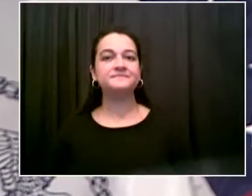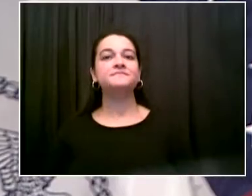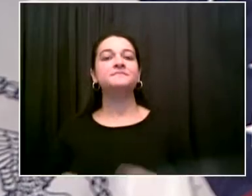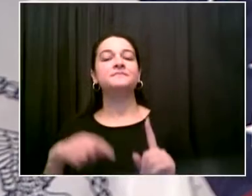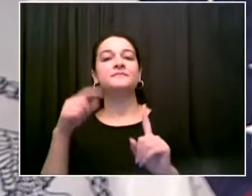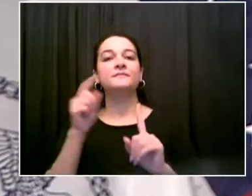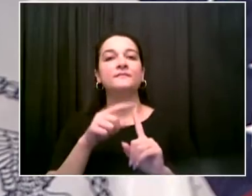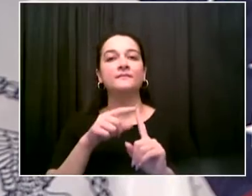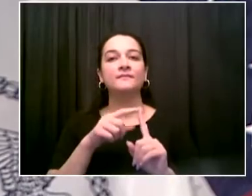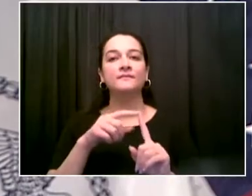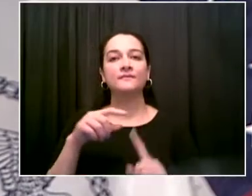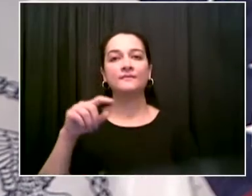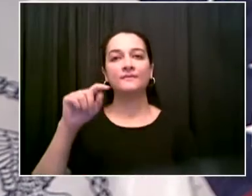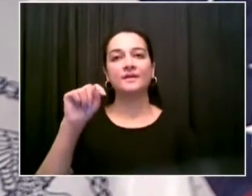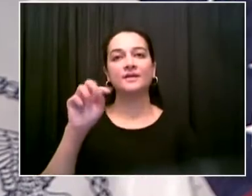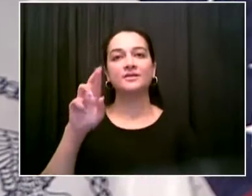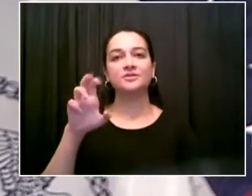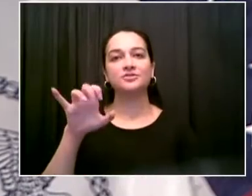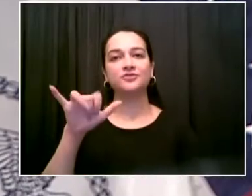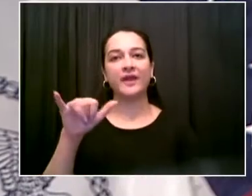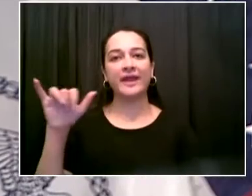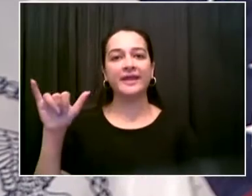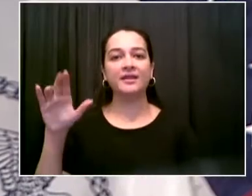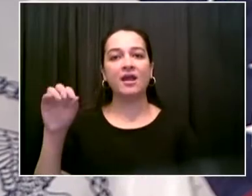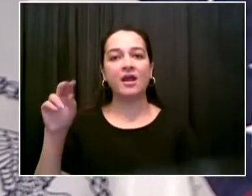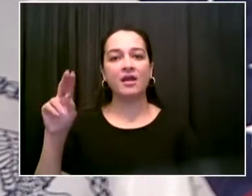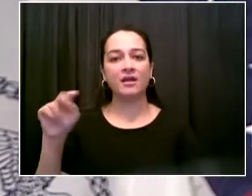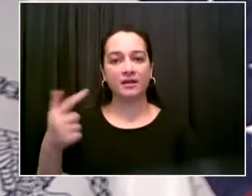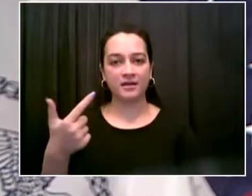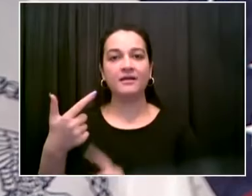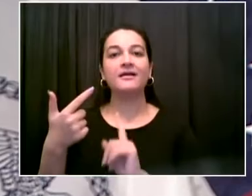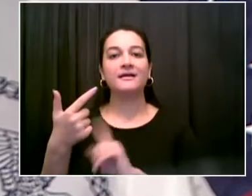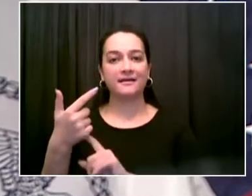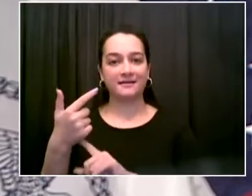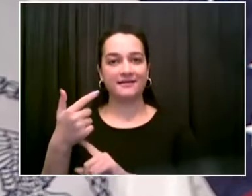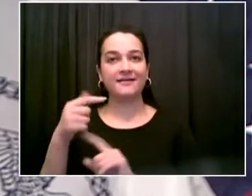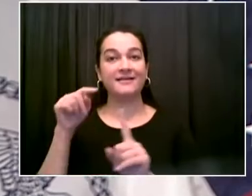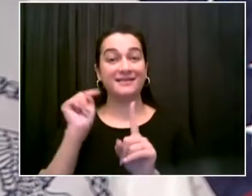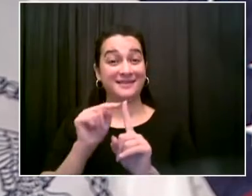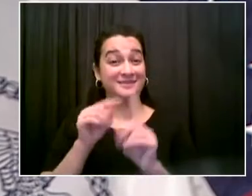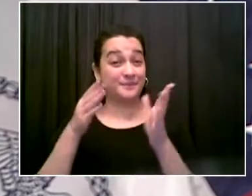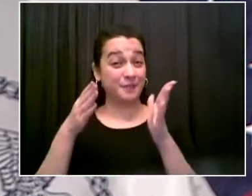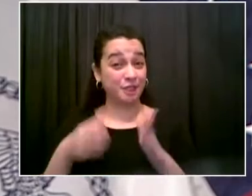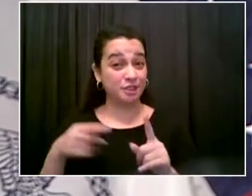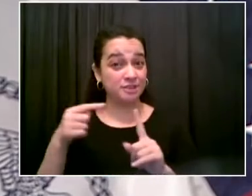IS ABOUT BASKETALBL. I HAVE AN IMPORTANT, OFFICIAL ANNOUNCEMENT. MESSAGE TO TREY YOUNG ON BEHALF